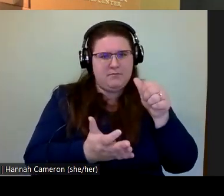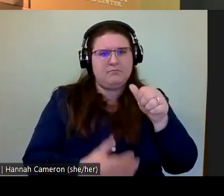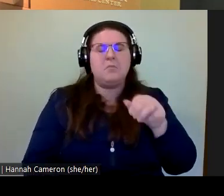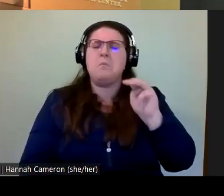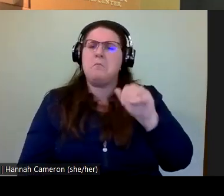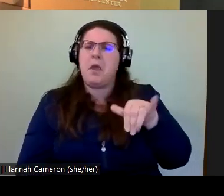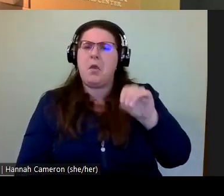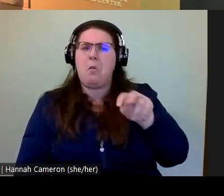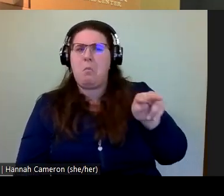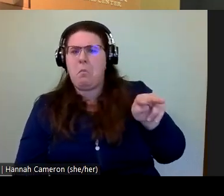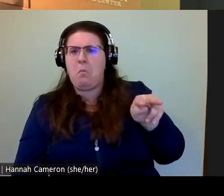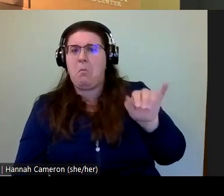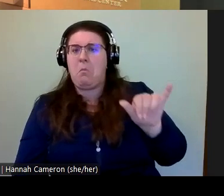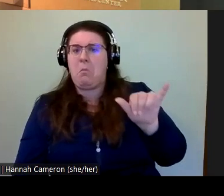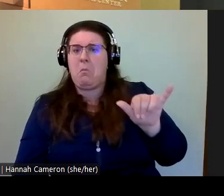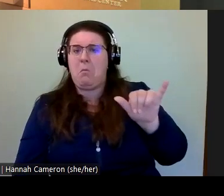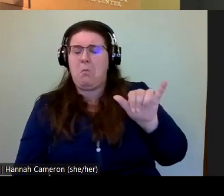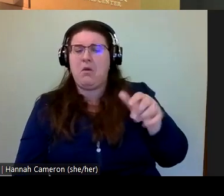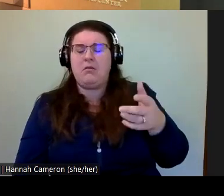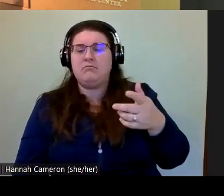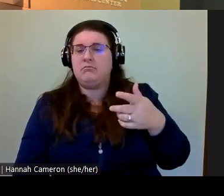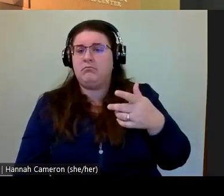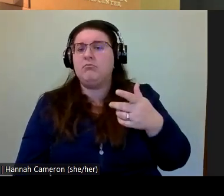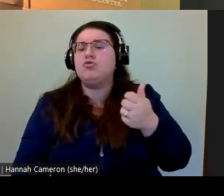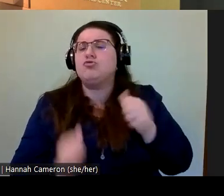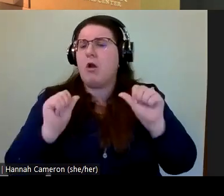and see if it works and they published a really nice paper that basically said they were able to